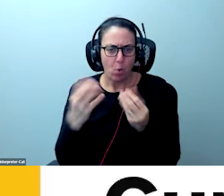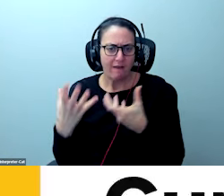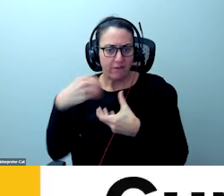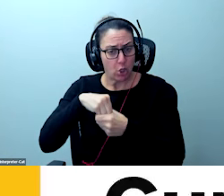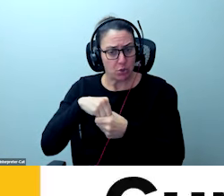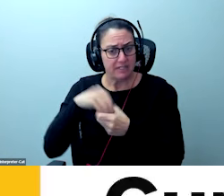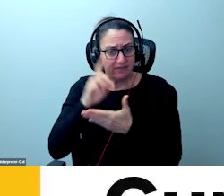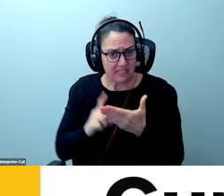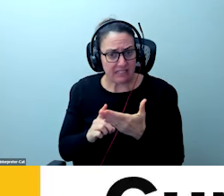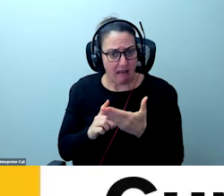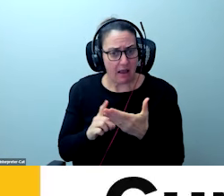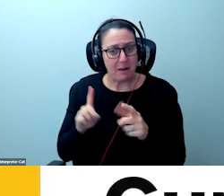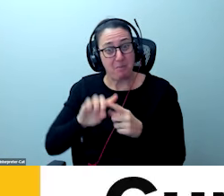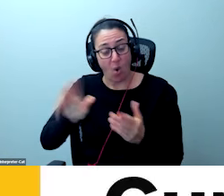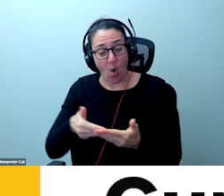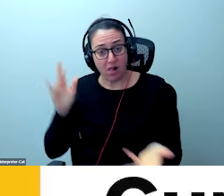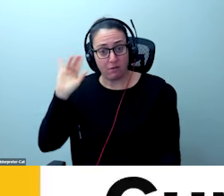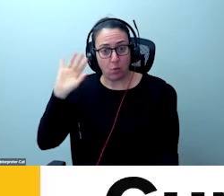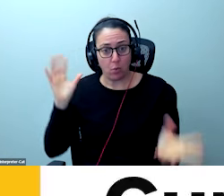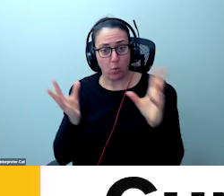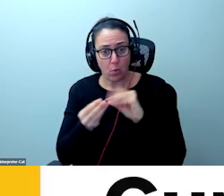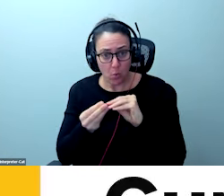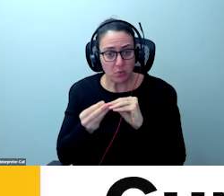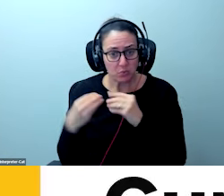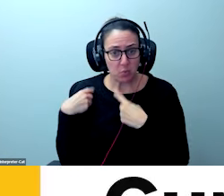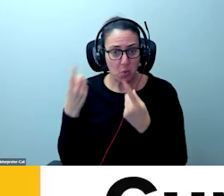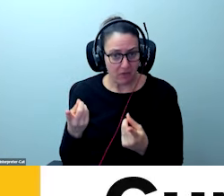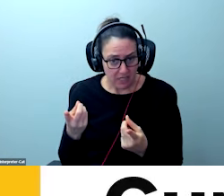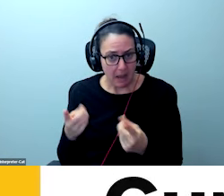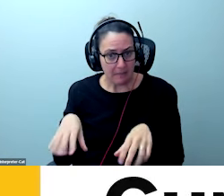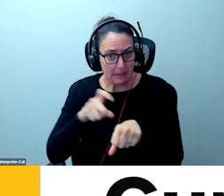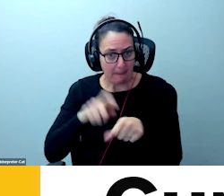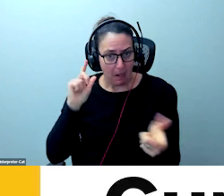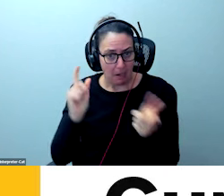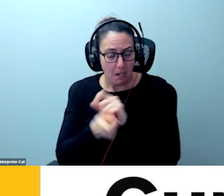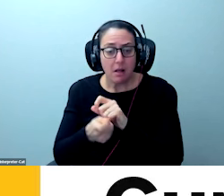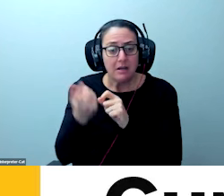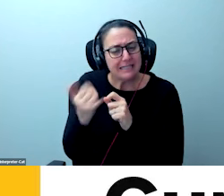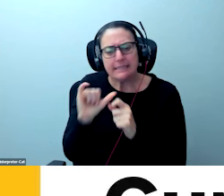it's an accumulation of all of these changes and elements over time. And I'd say it's still not perfect.